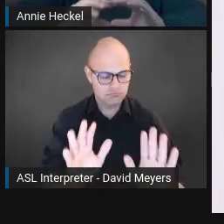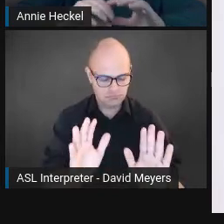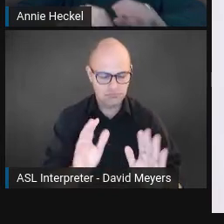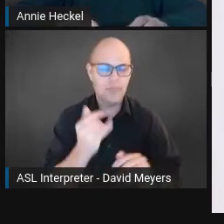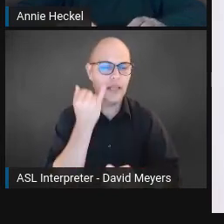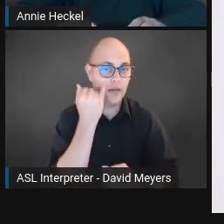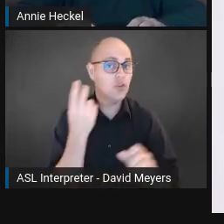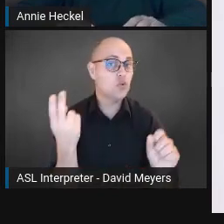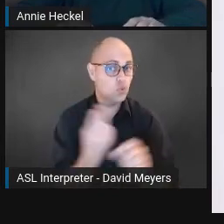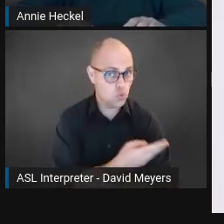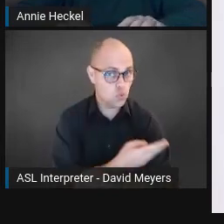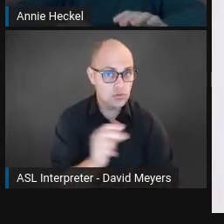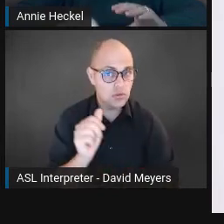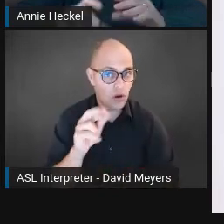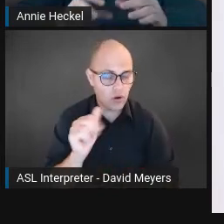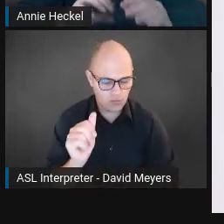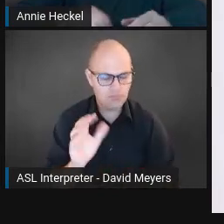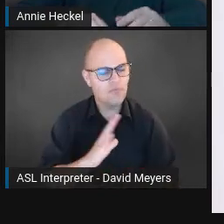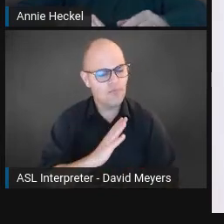go look up the specification and be careful.